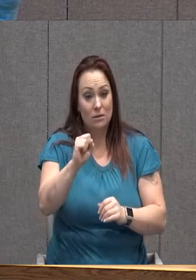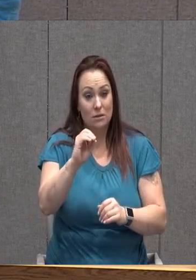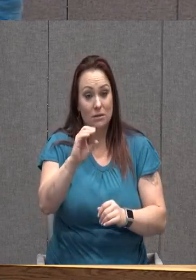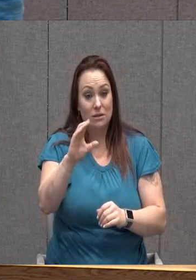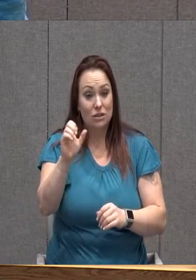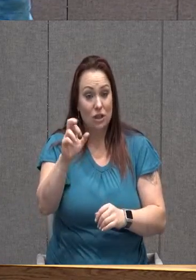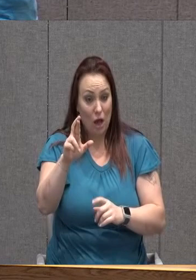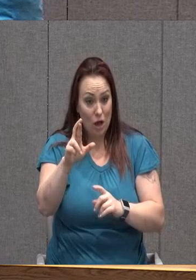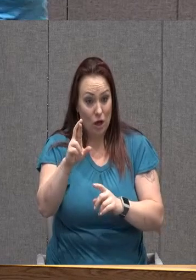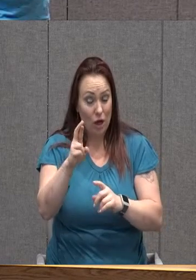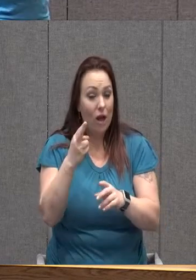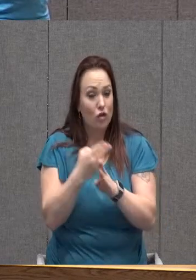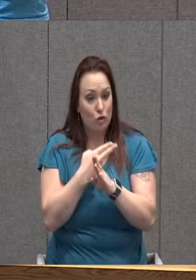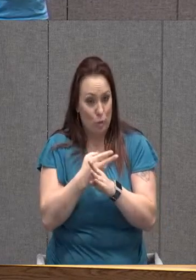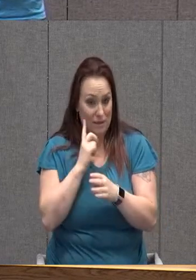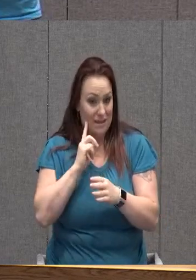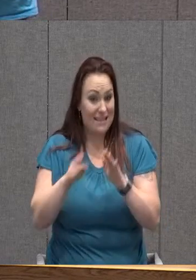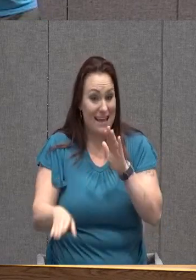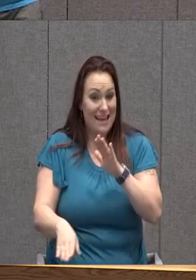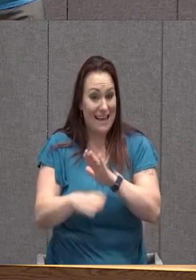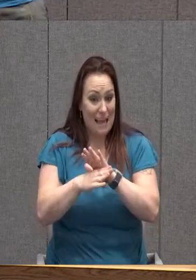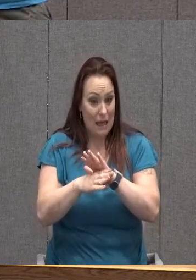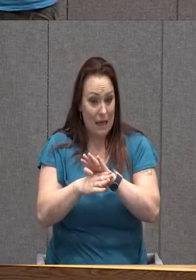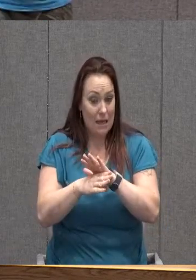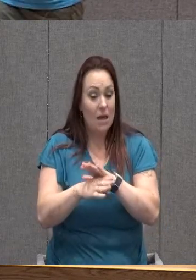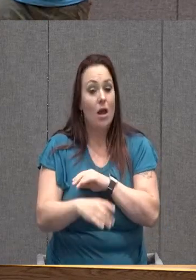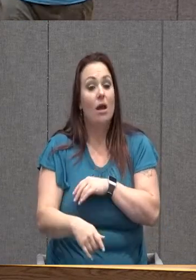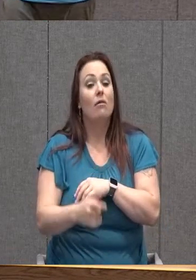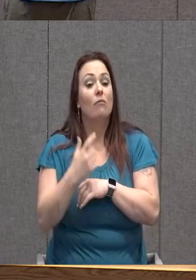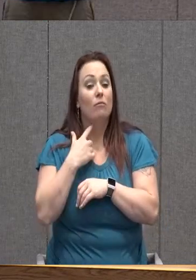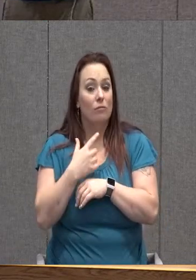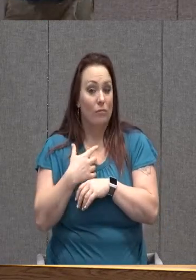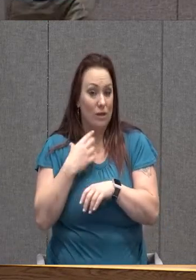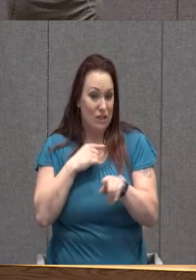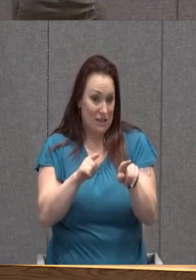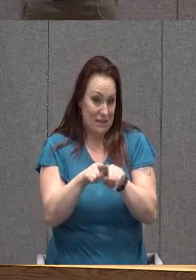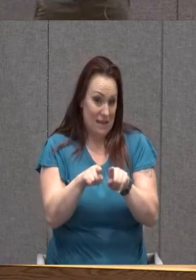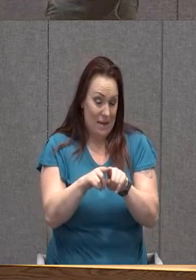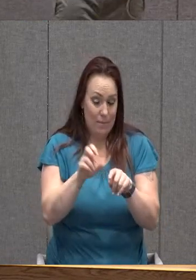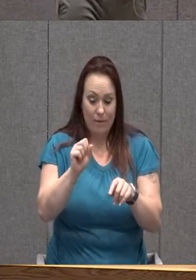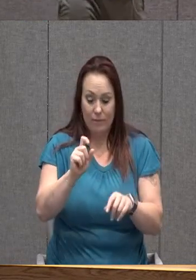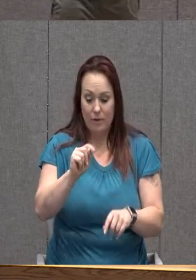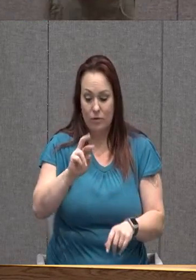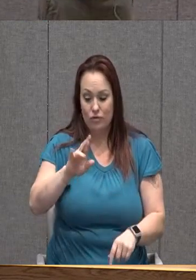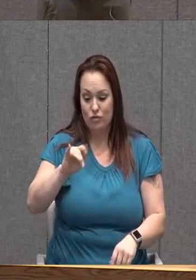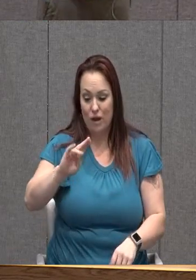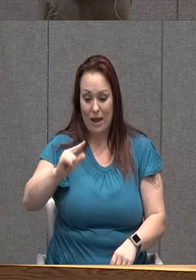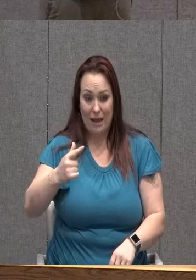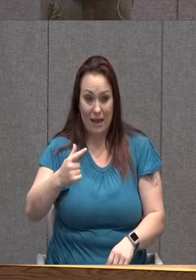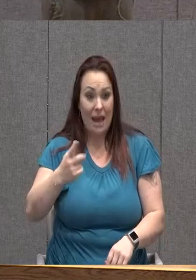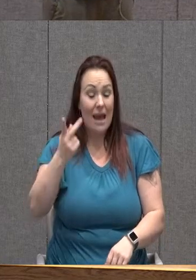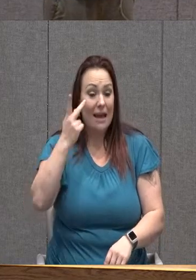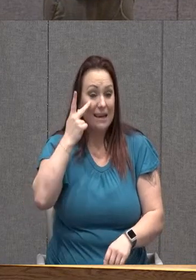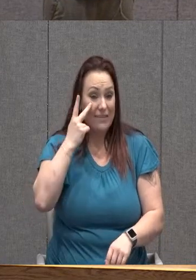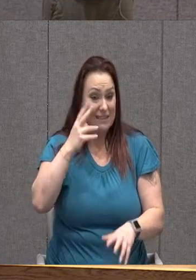and I have watched soccer on TV, and I've watched games, and I've seen soccer players use their chest,